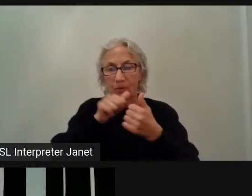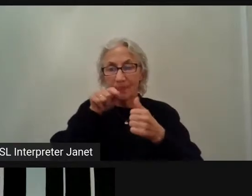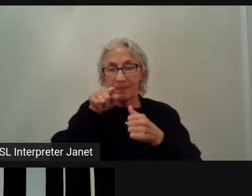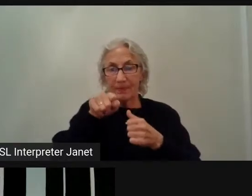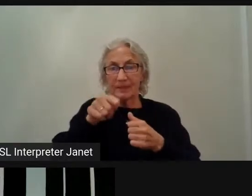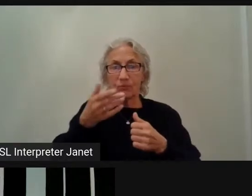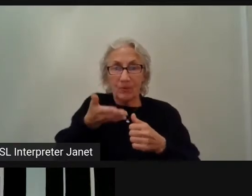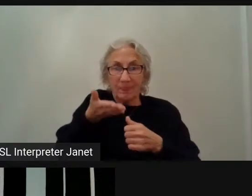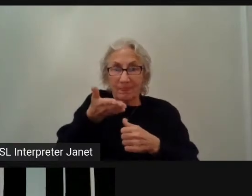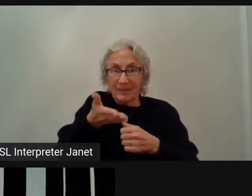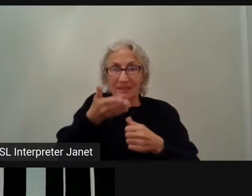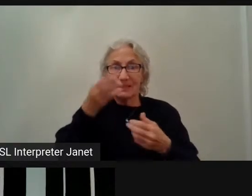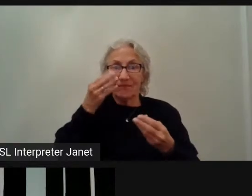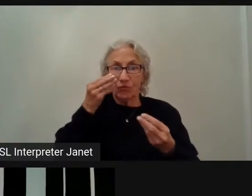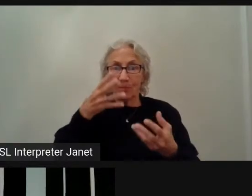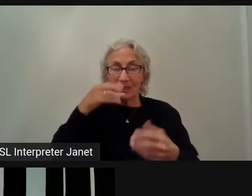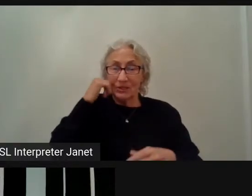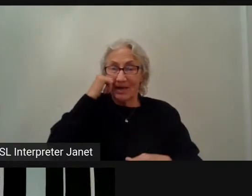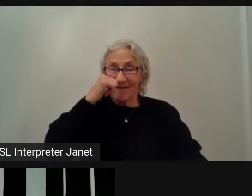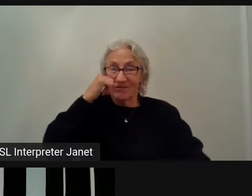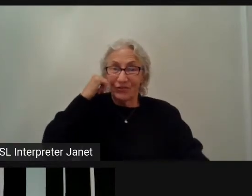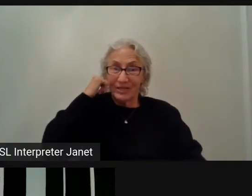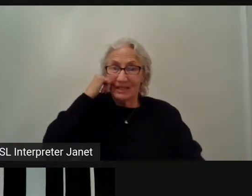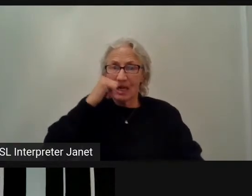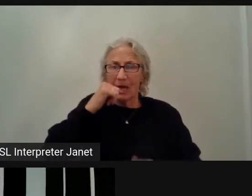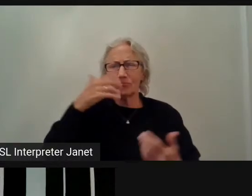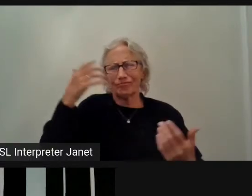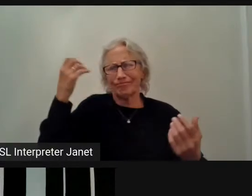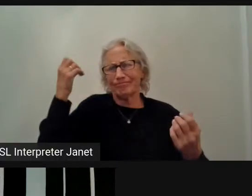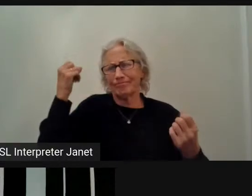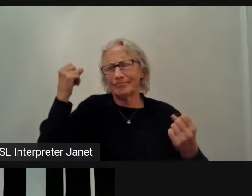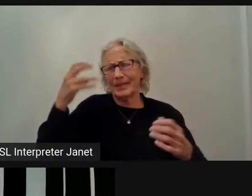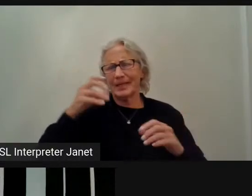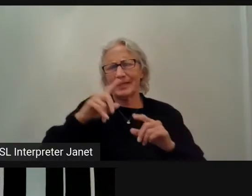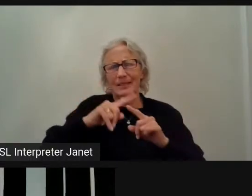blind and of course there's a huge difference testing with a